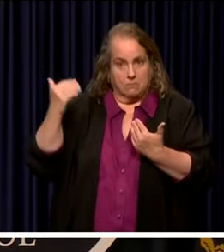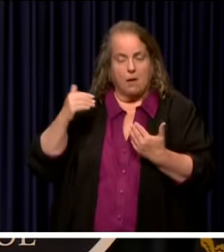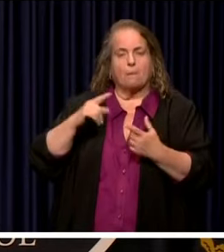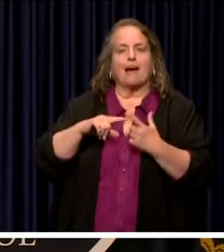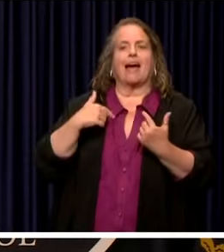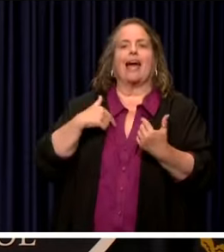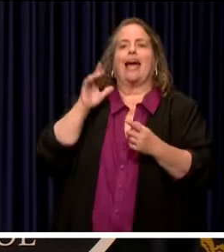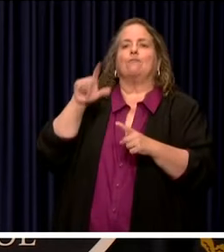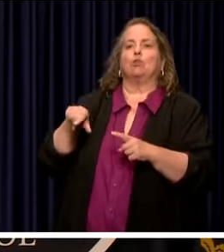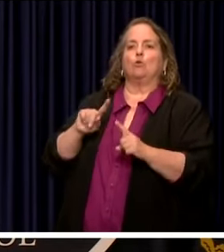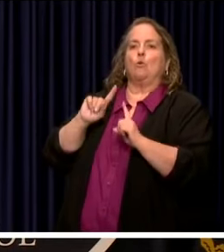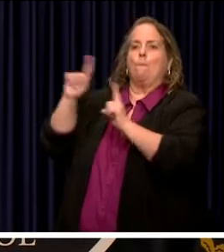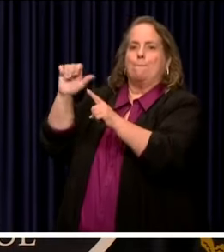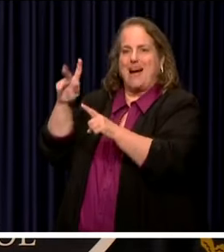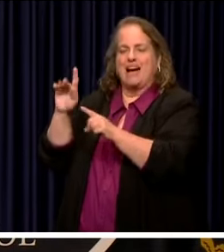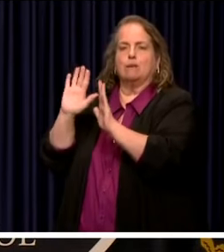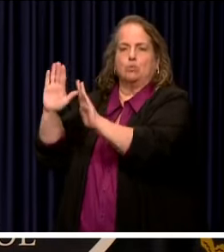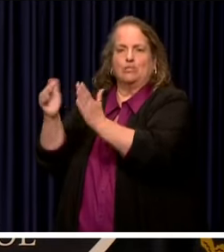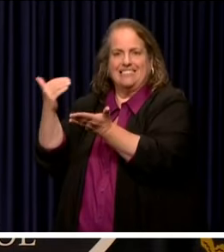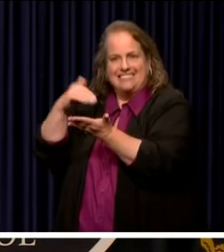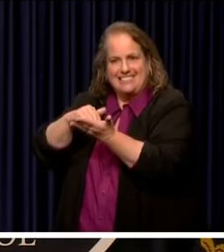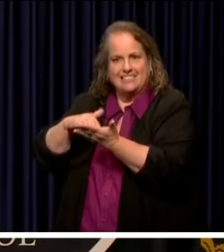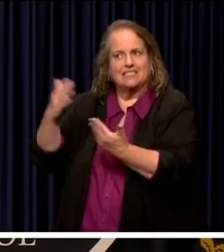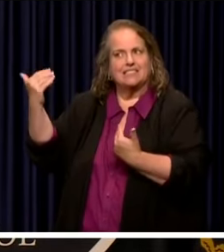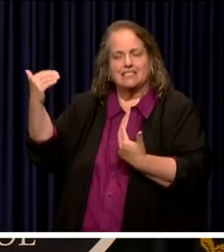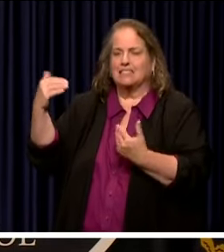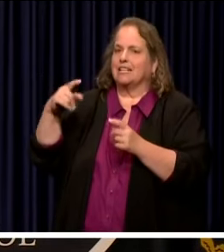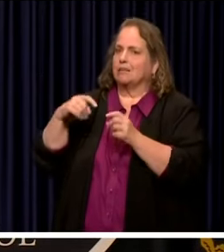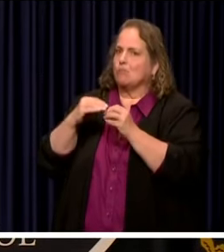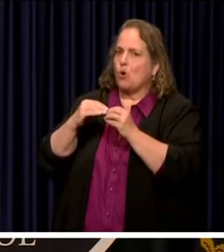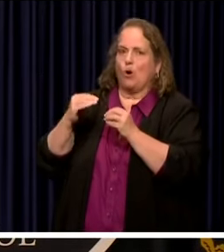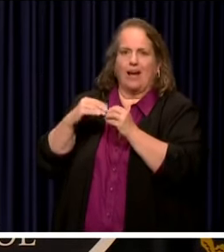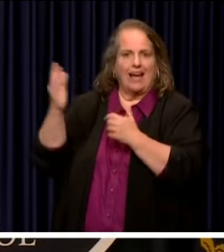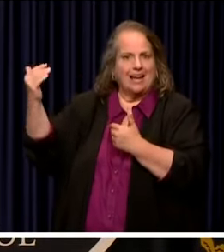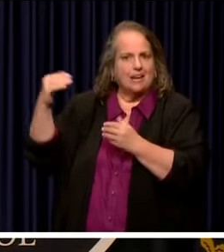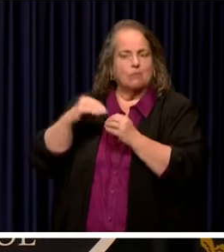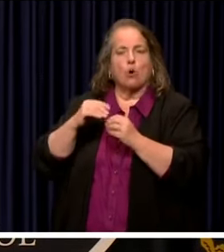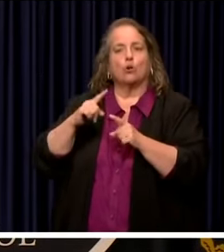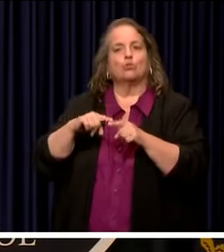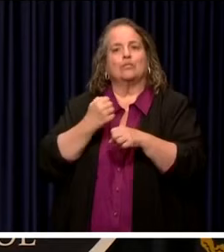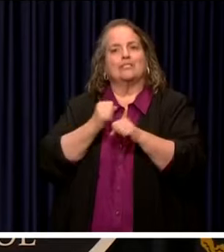HAVING FEWER COVID DEATHS AND